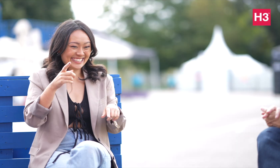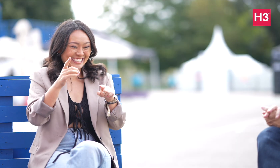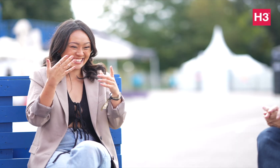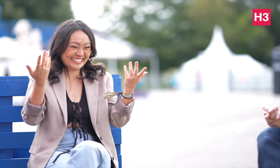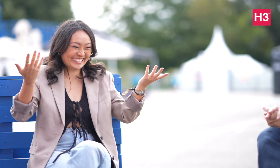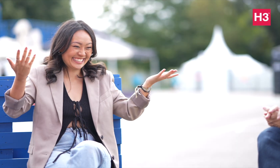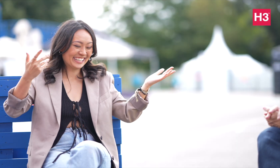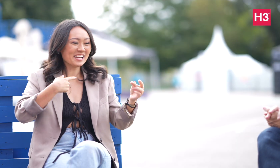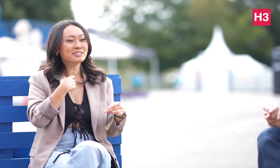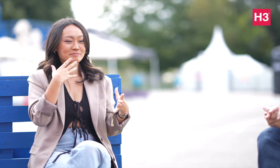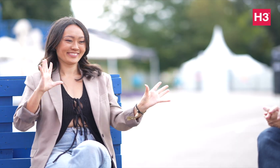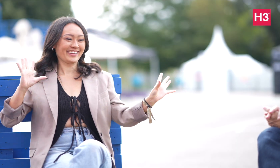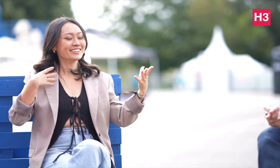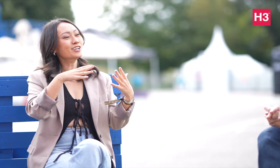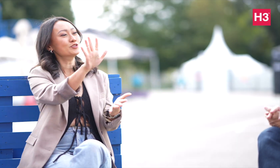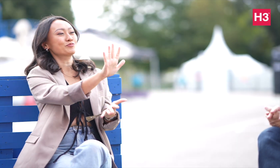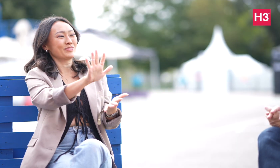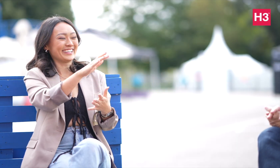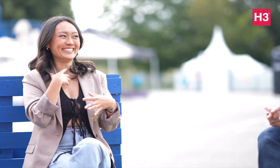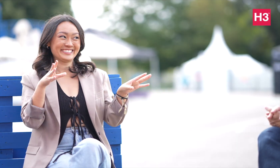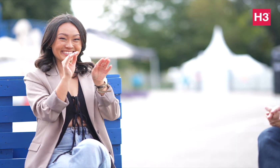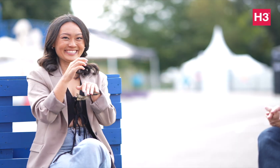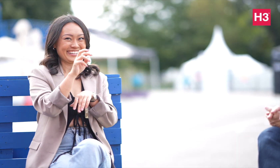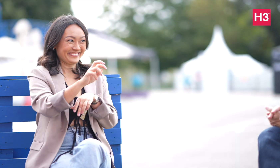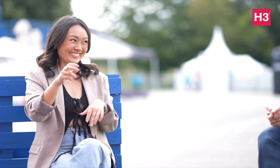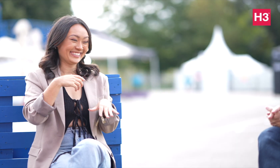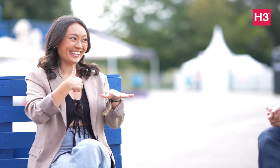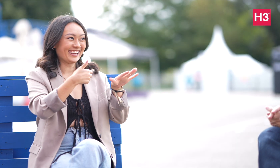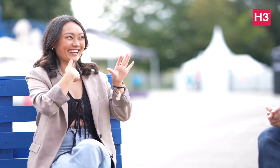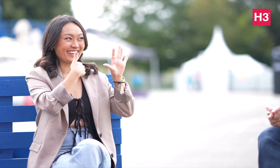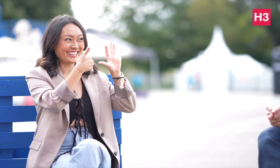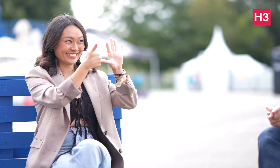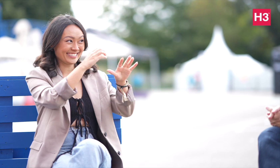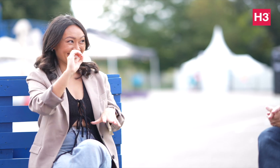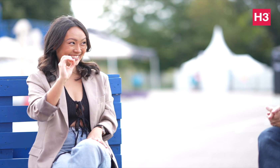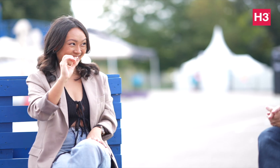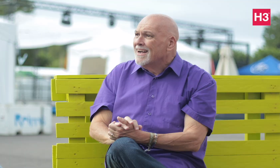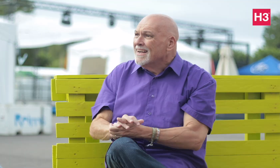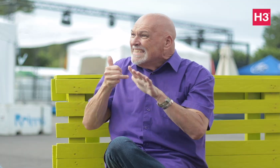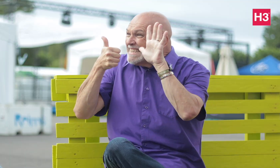[Xuejia]: I believe I’ve traveled to sixty countries.